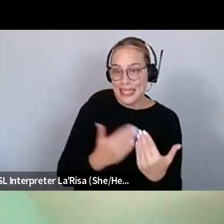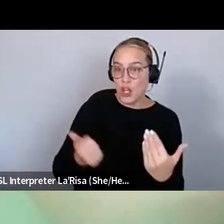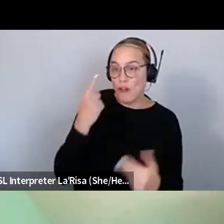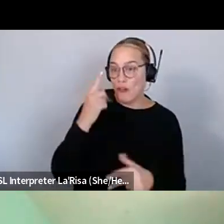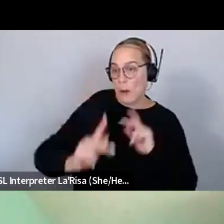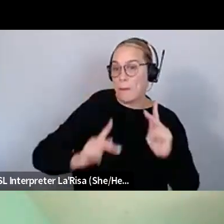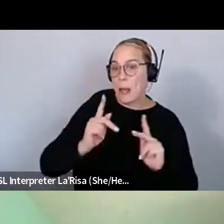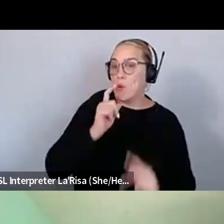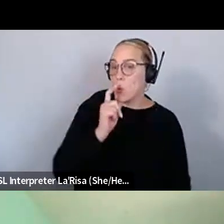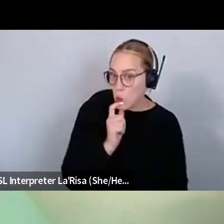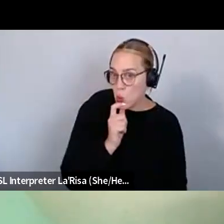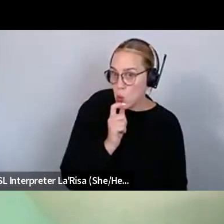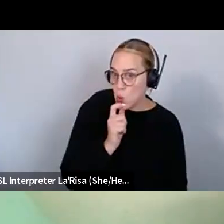is not English and you have to communicate in writing, that can lead to a